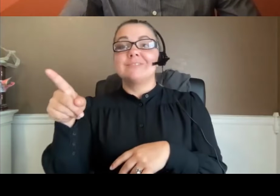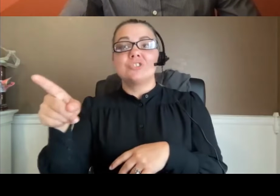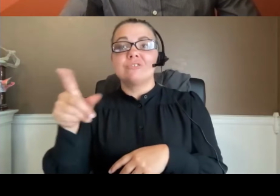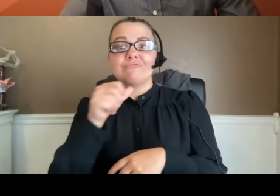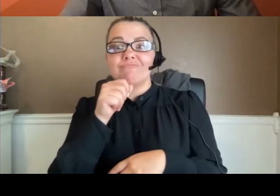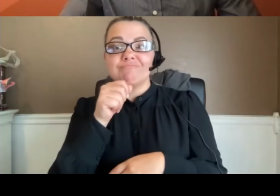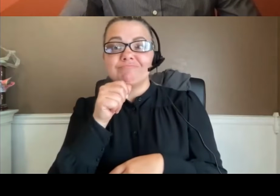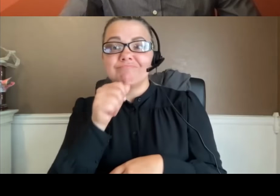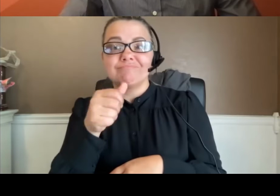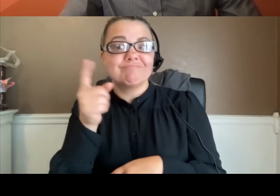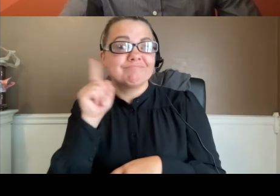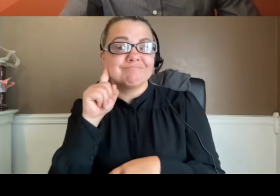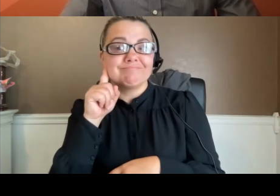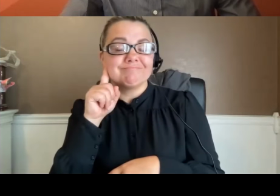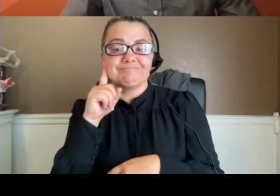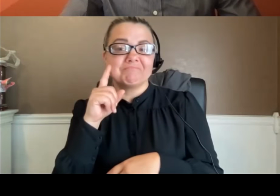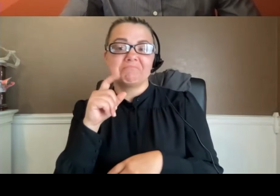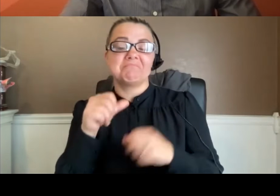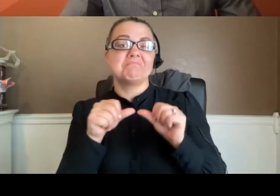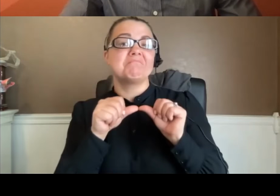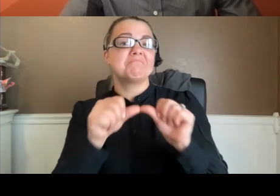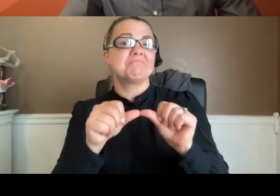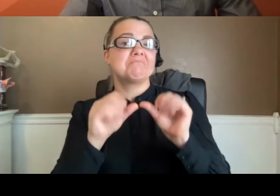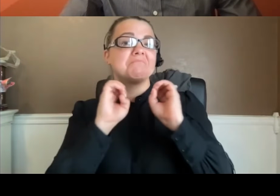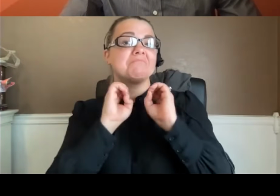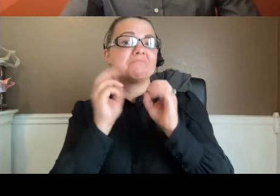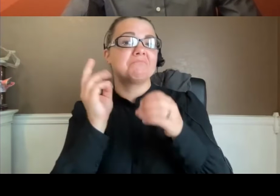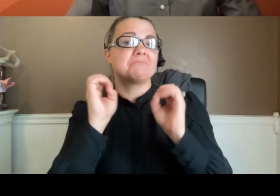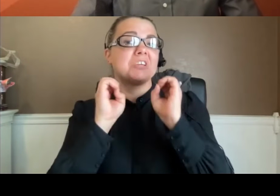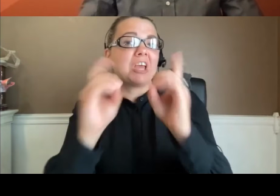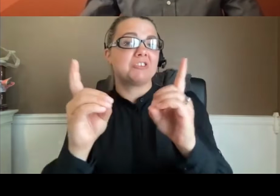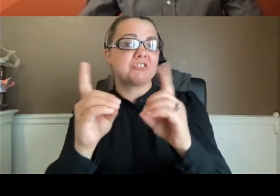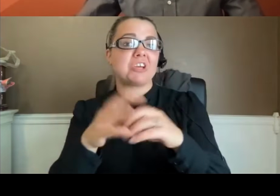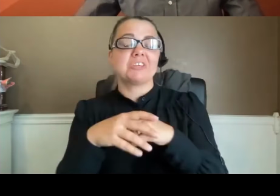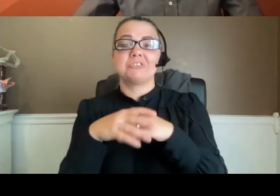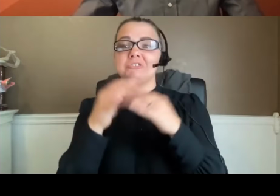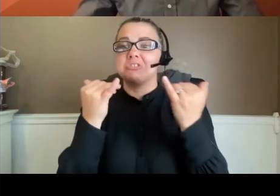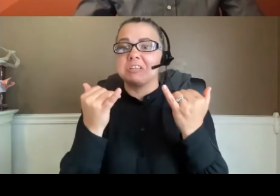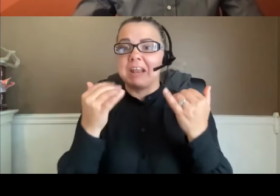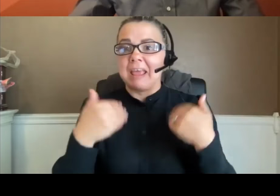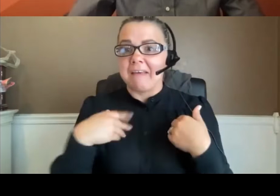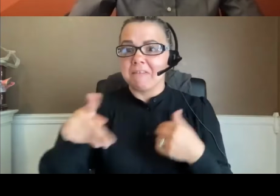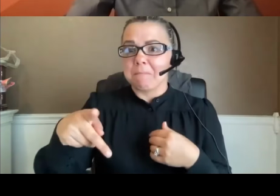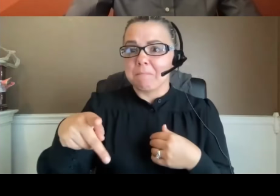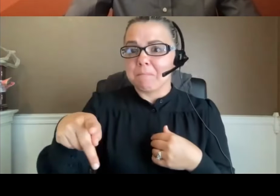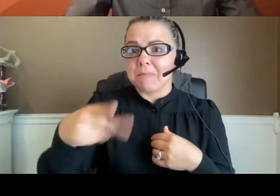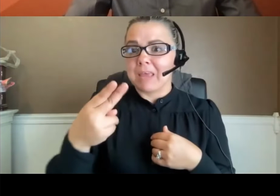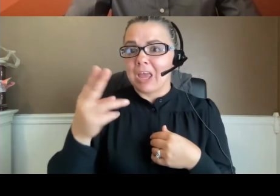and earned a PhD in chemistry. Today she's a professor of bioengineering at Northeastern